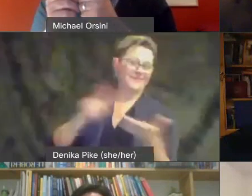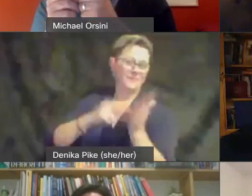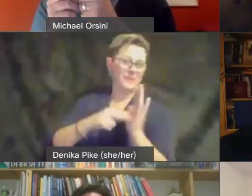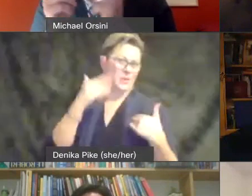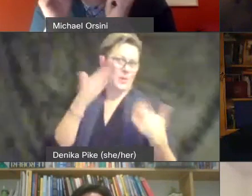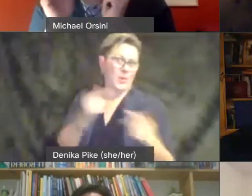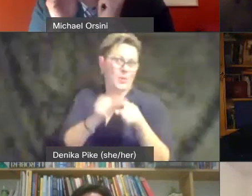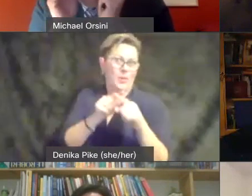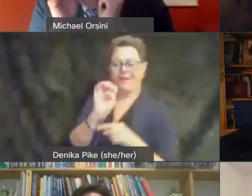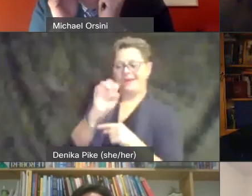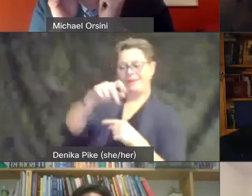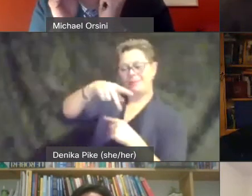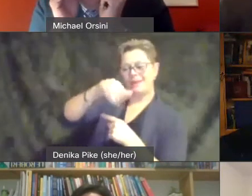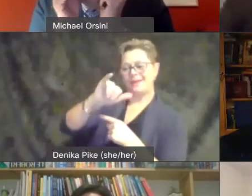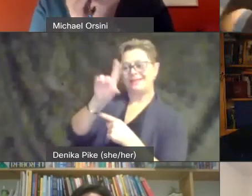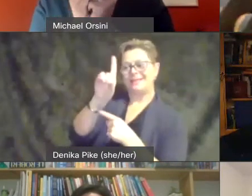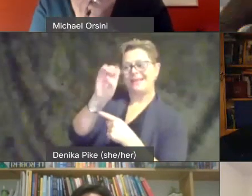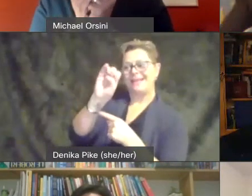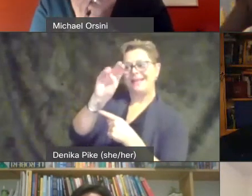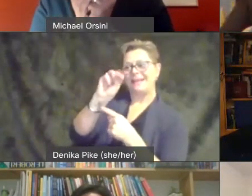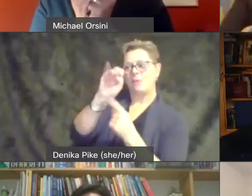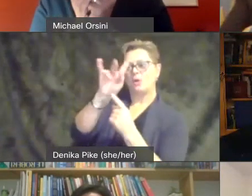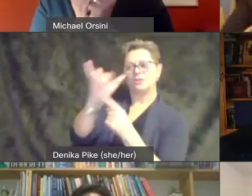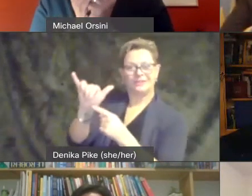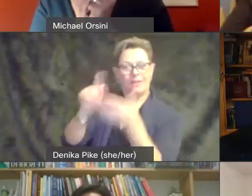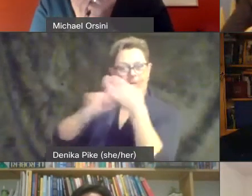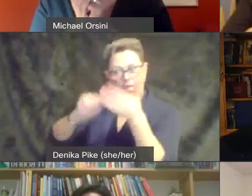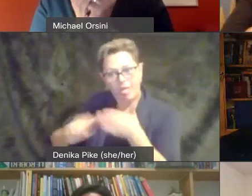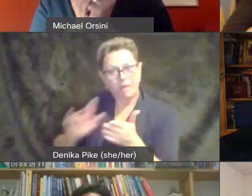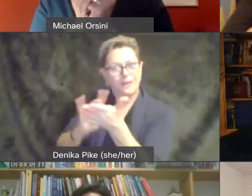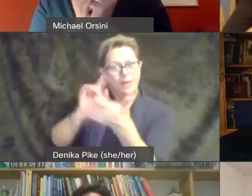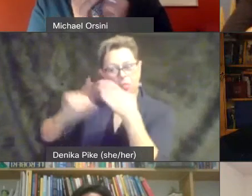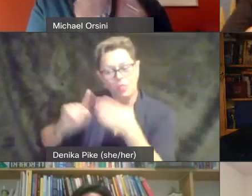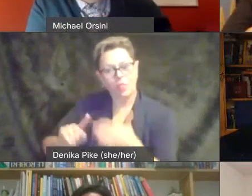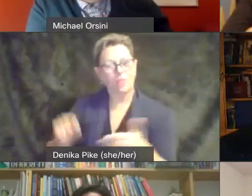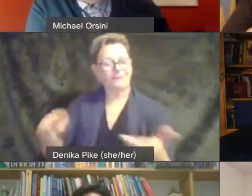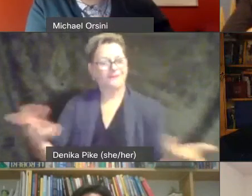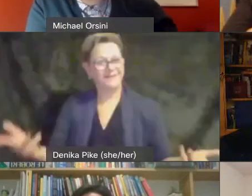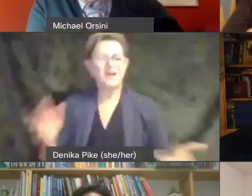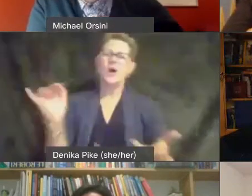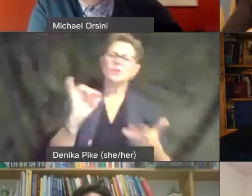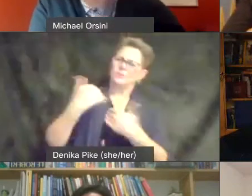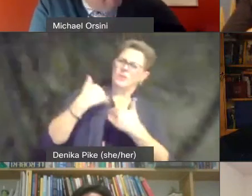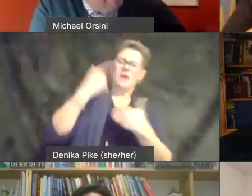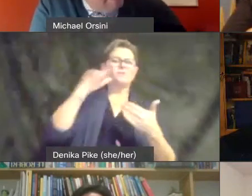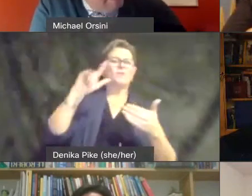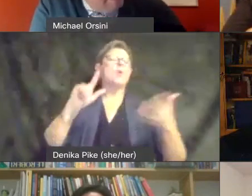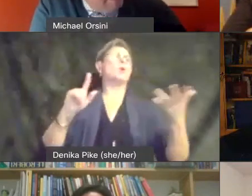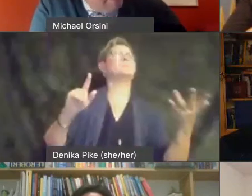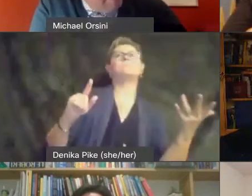And I also think just to finish there is a responsibility around academic freedom and what you comment on, or what you don't comment on.